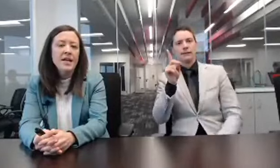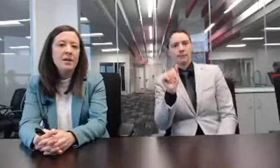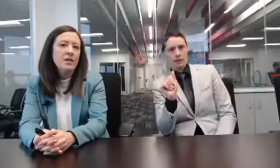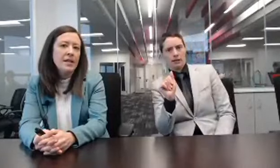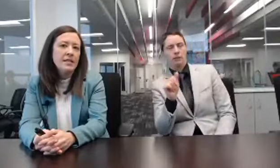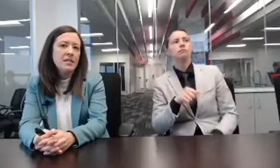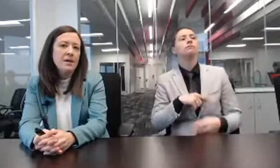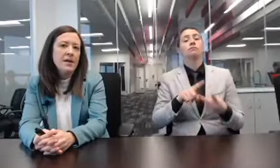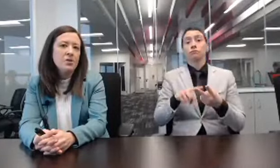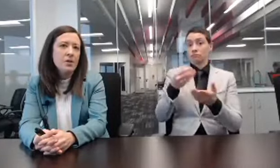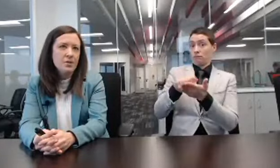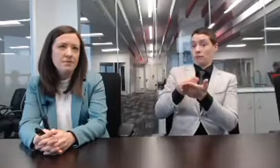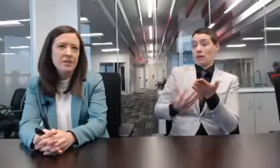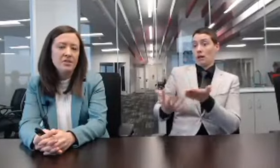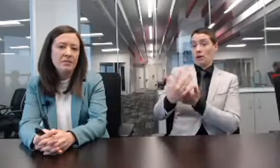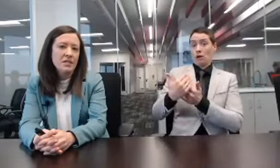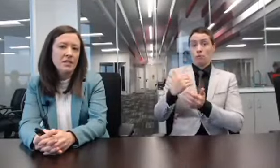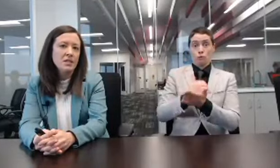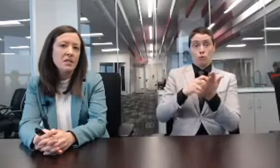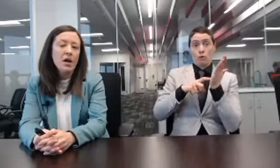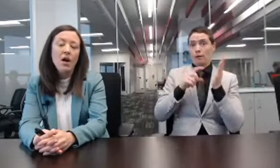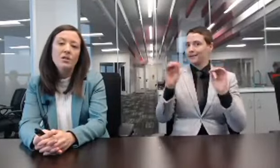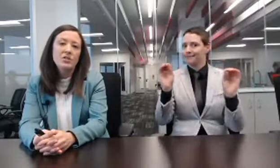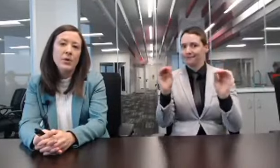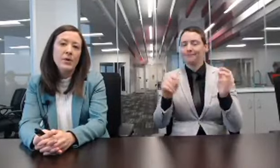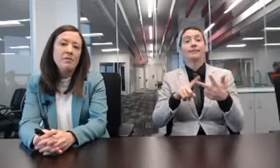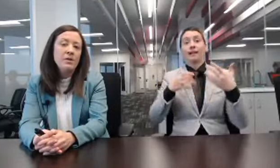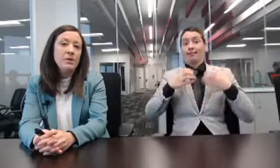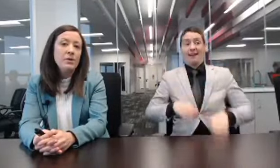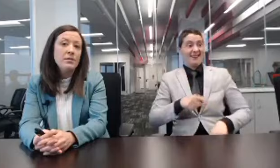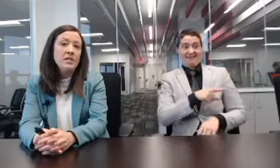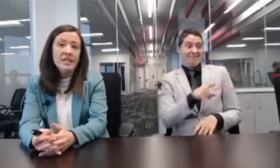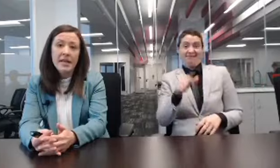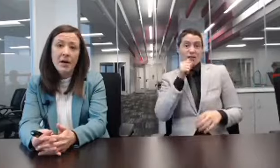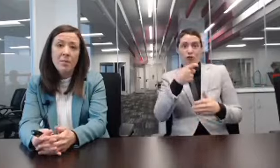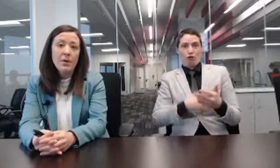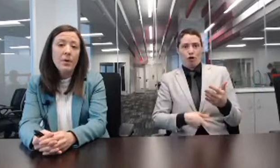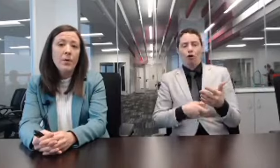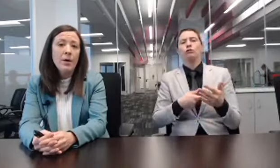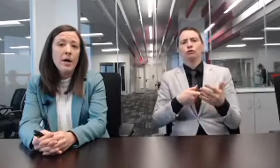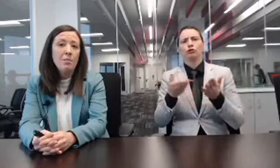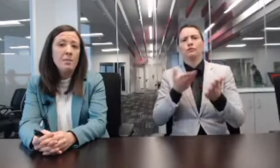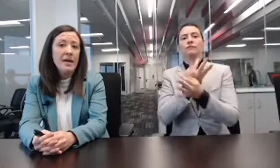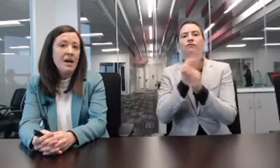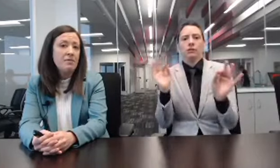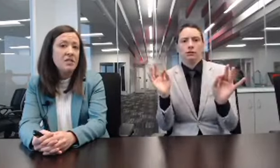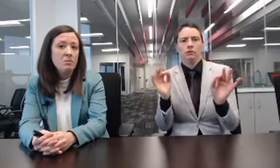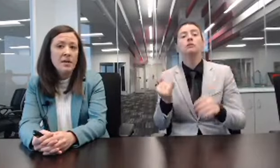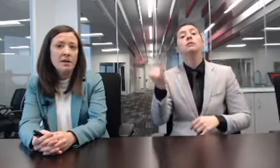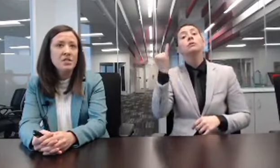and our clients are not charged for our services. So if you seek help or help on behalf of someone else,